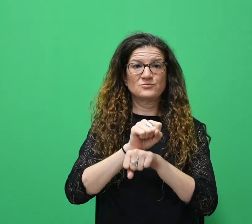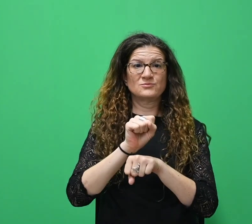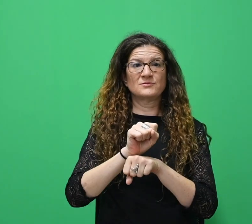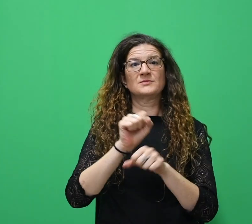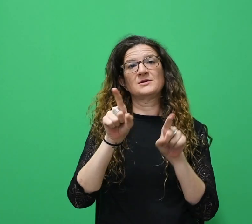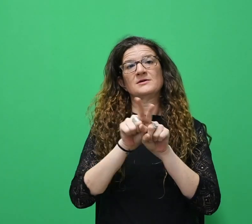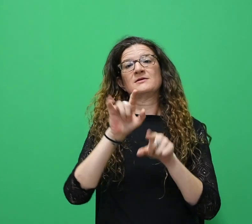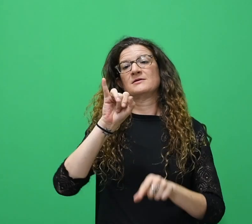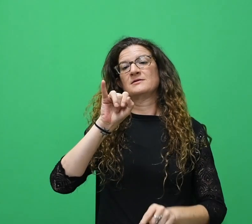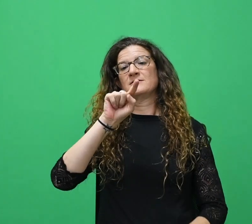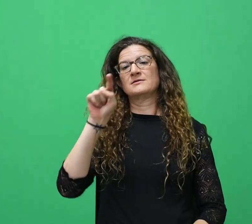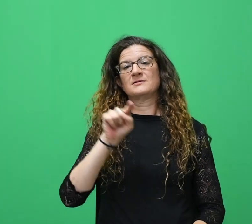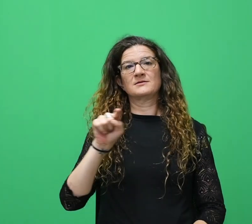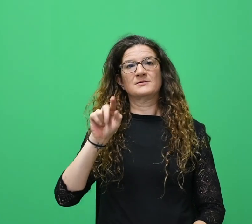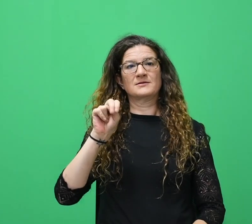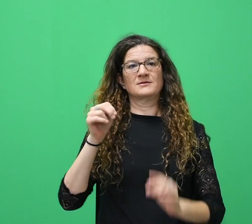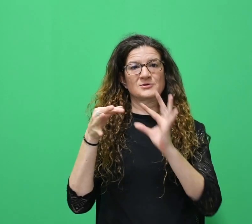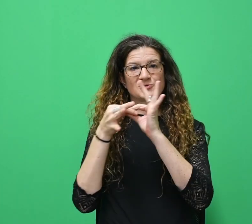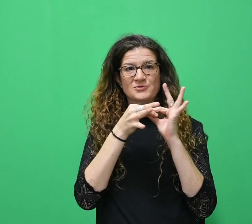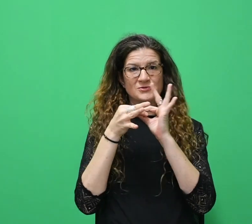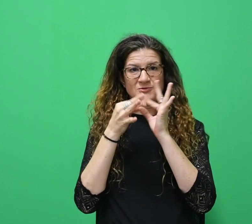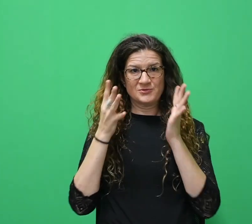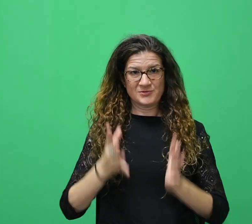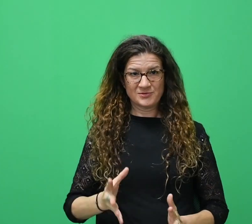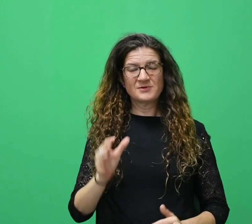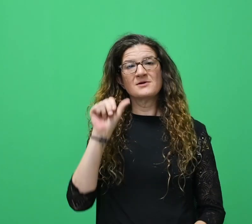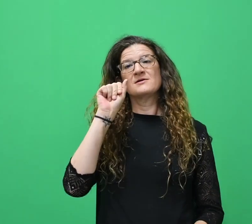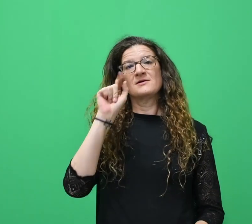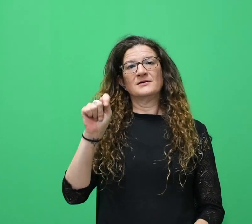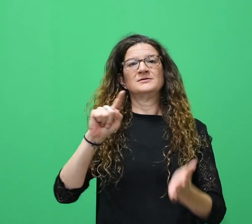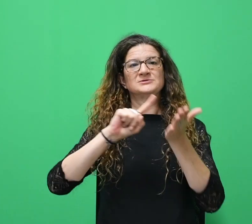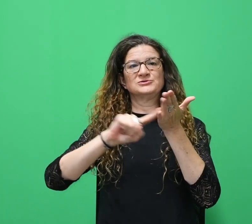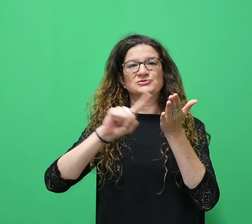I work as IZN Coordinator at